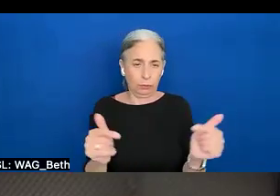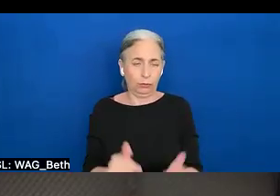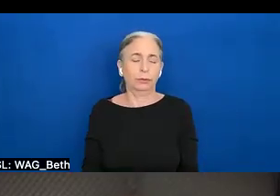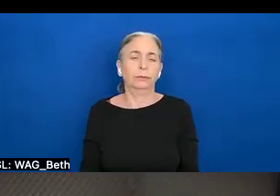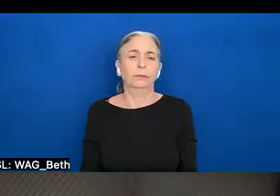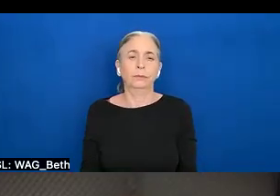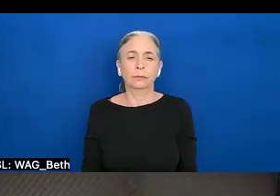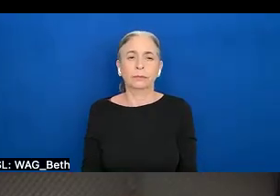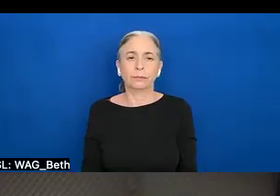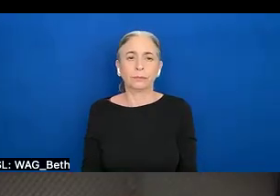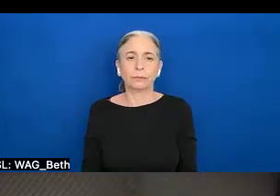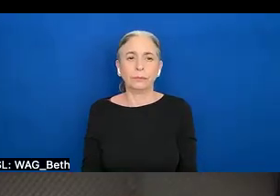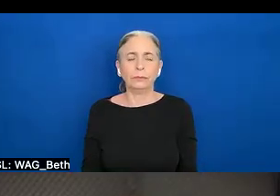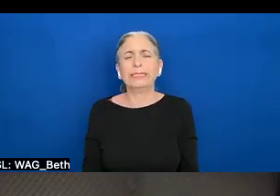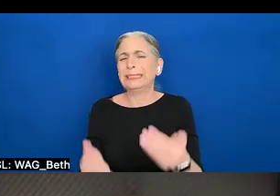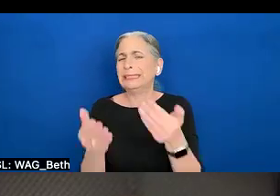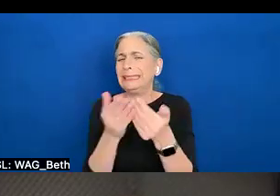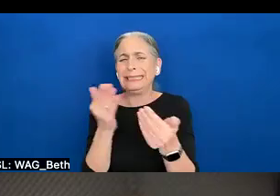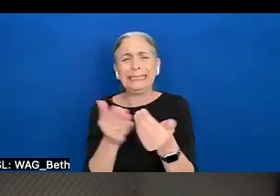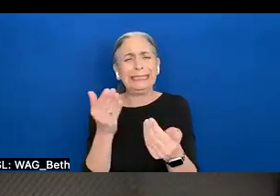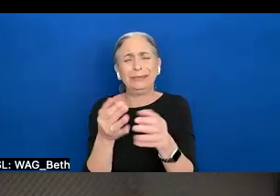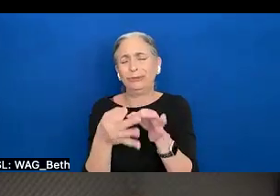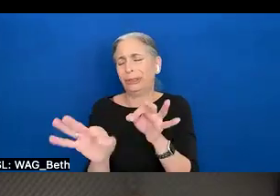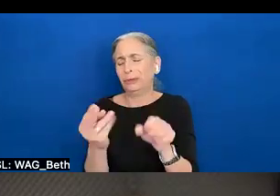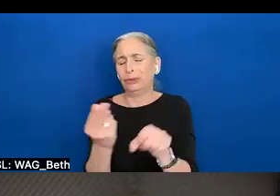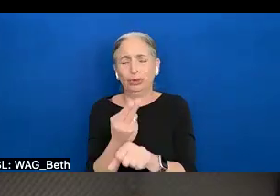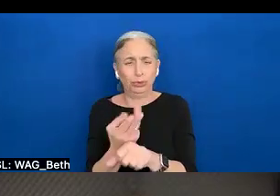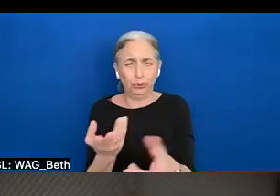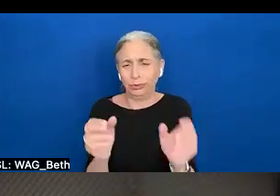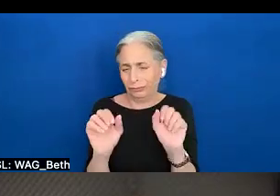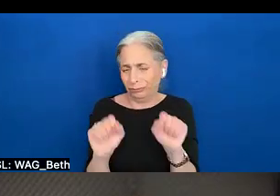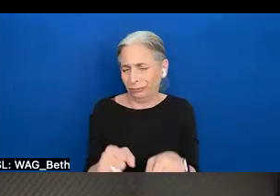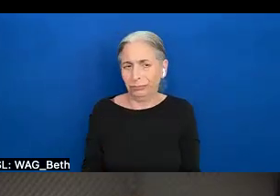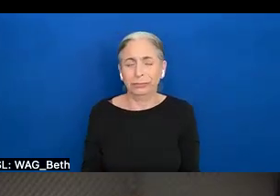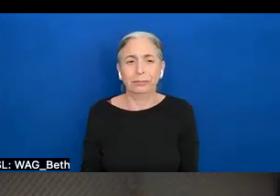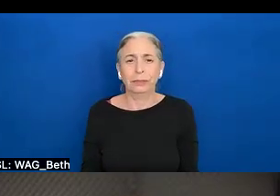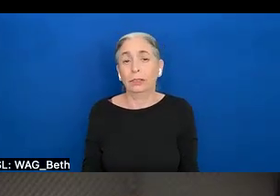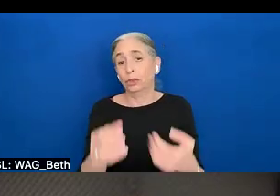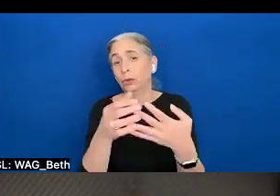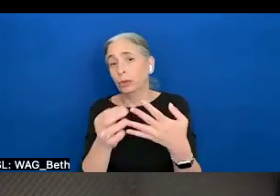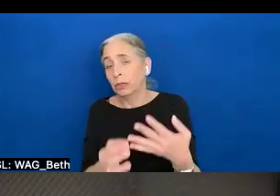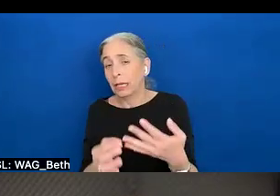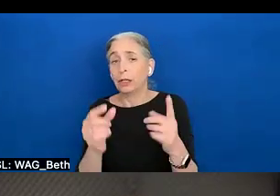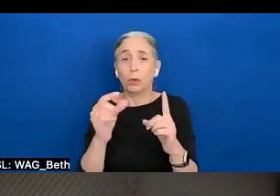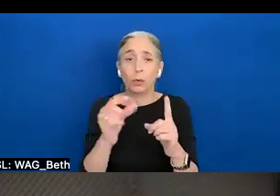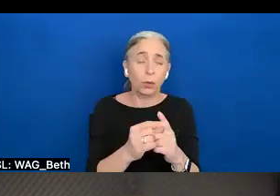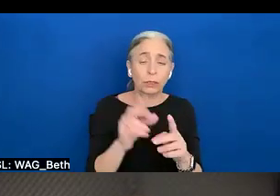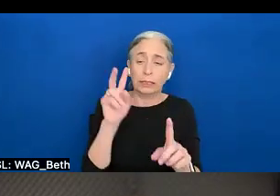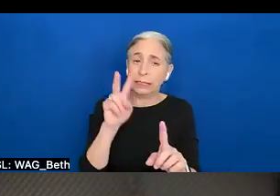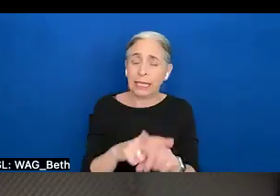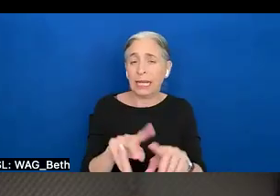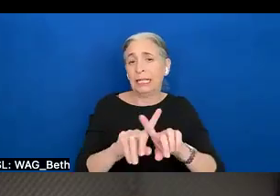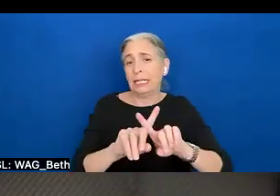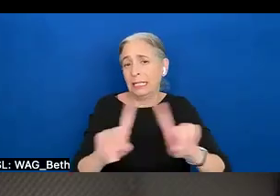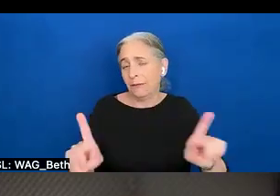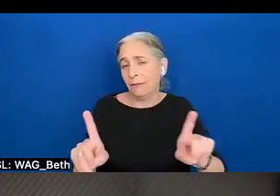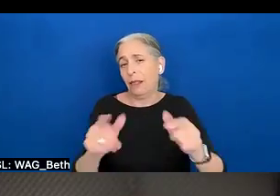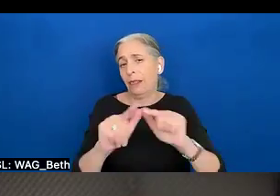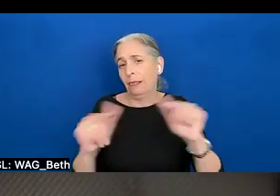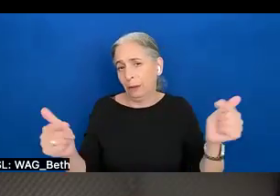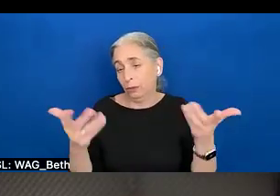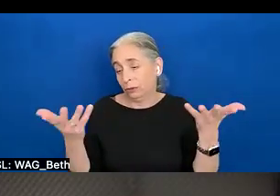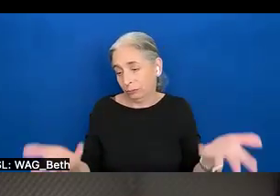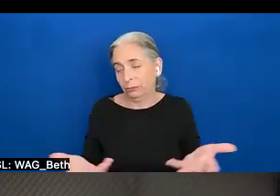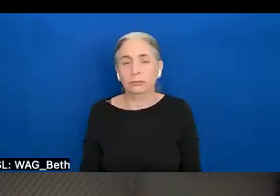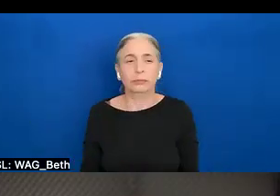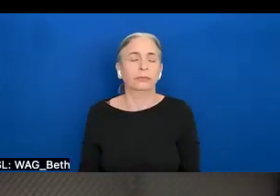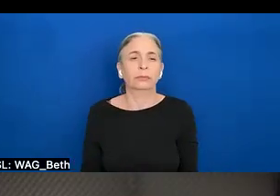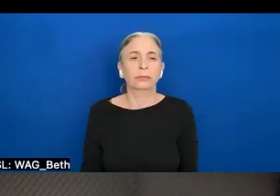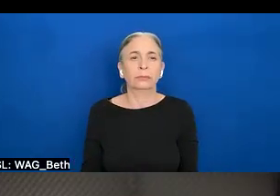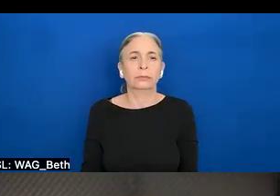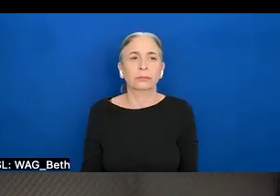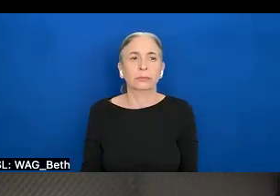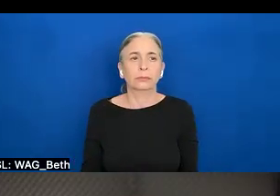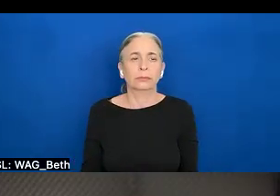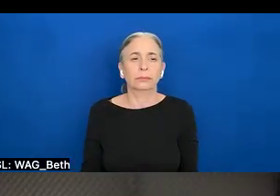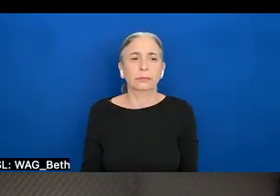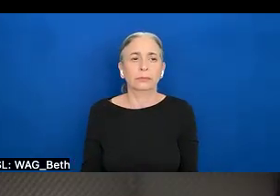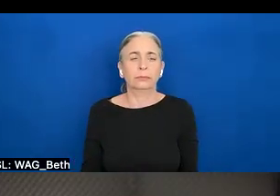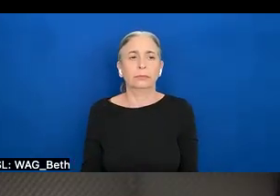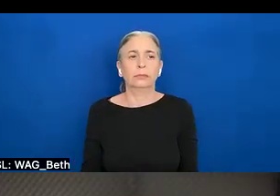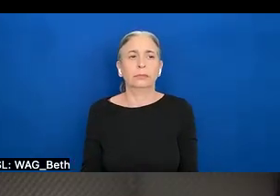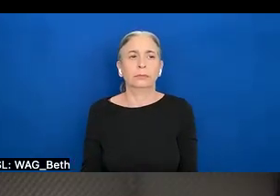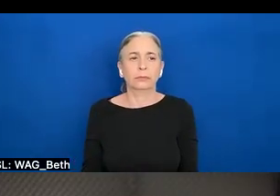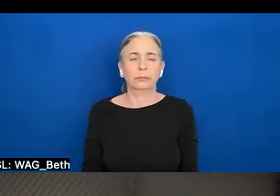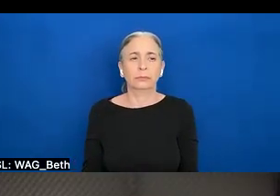So it's very easy to select a word and assign a